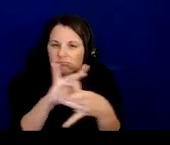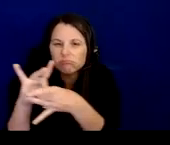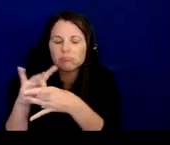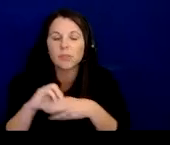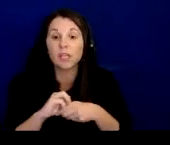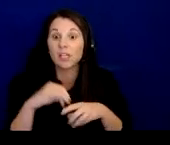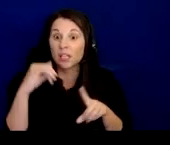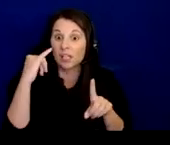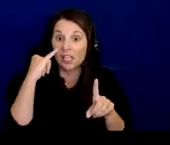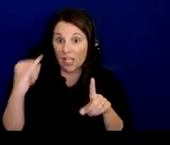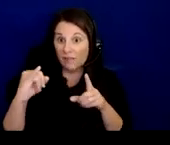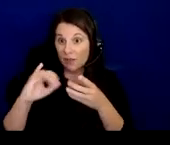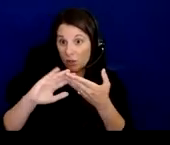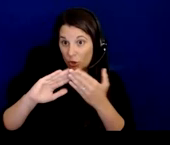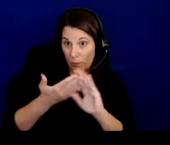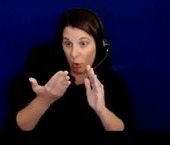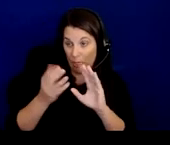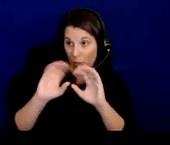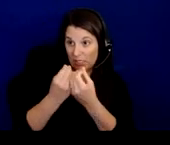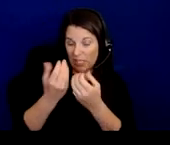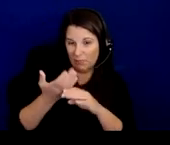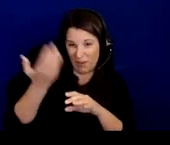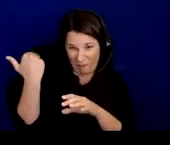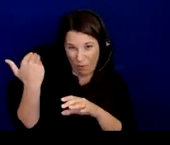by a higher education institution in the past, why would they trust them?